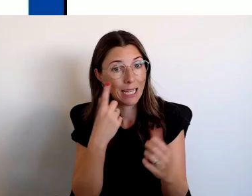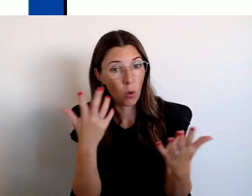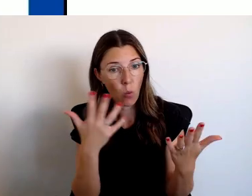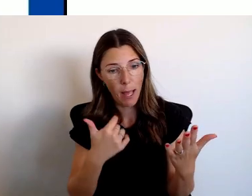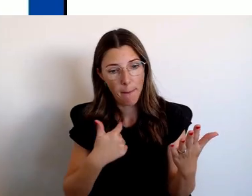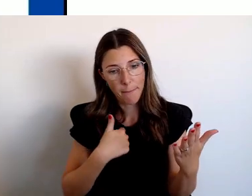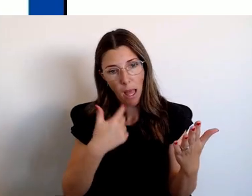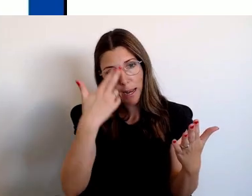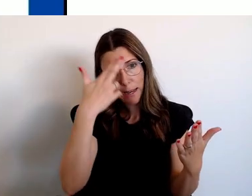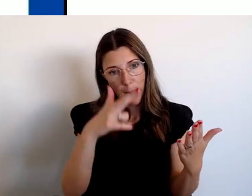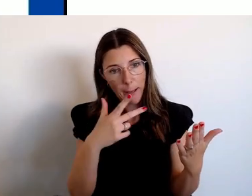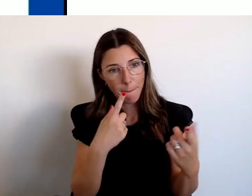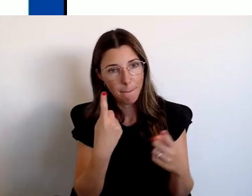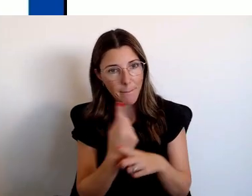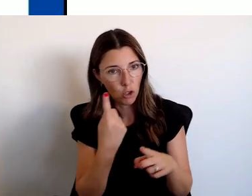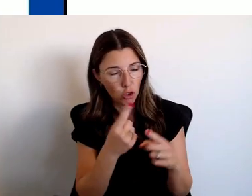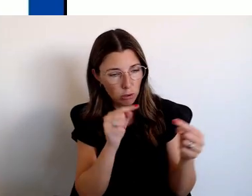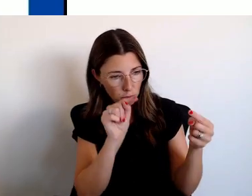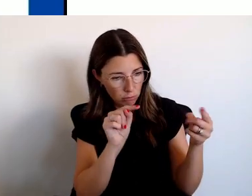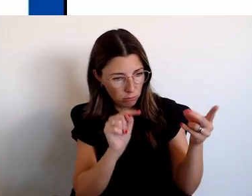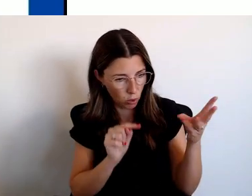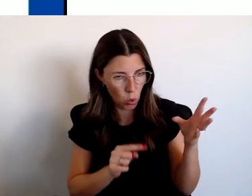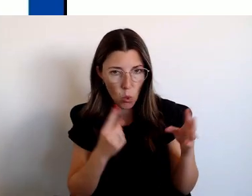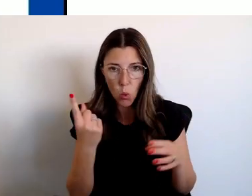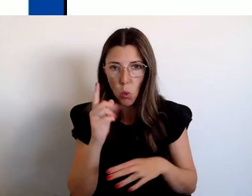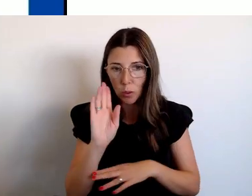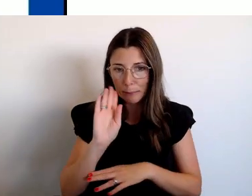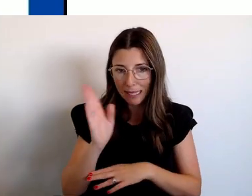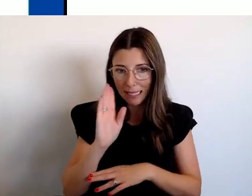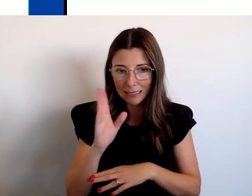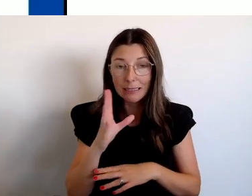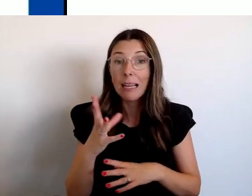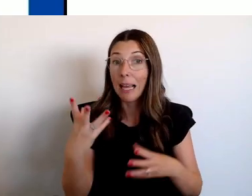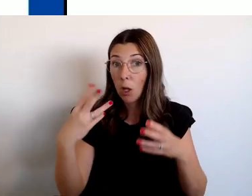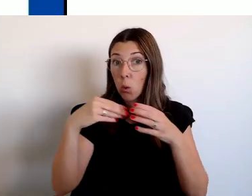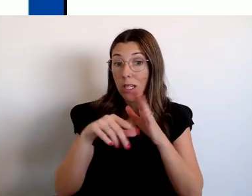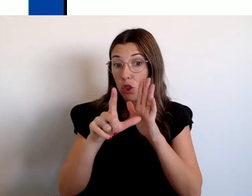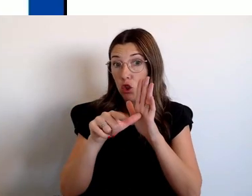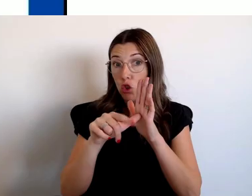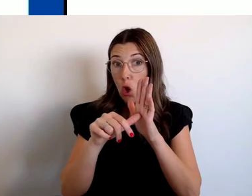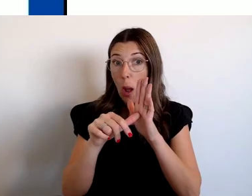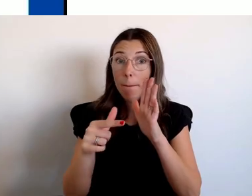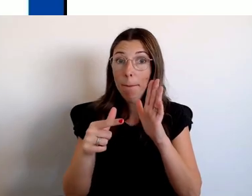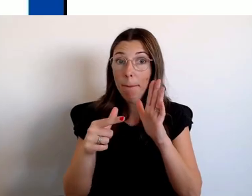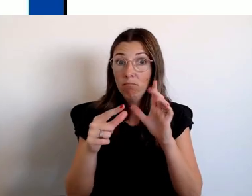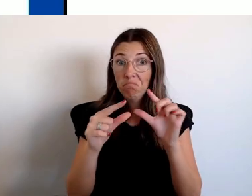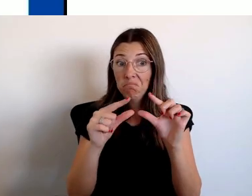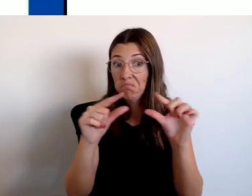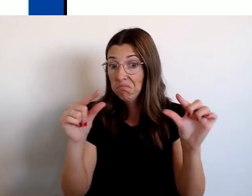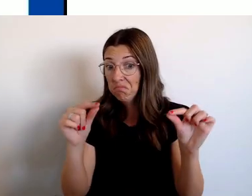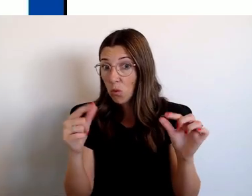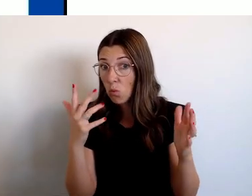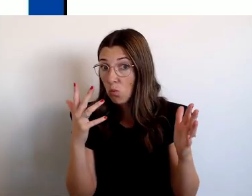at mentioned in the meeting, see who the speakers were, all timestamped. And we'll jump on to the next one.